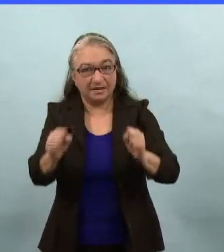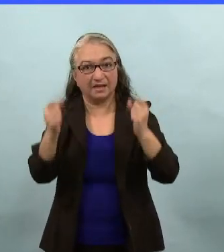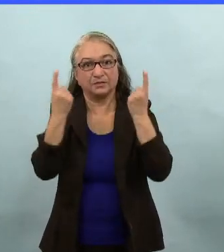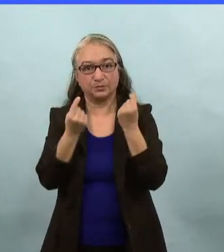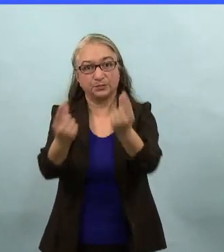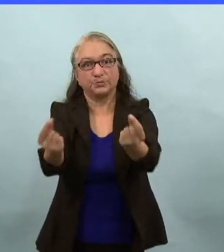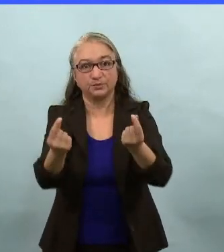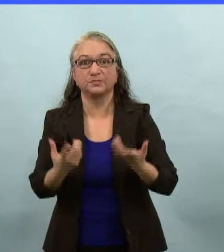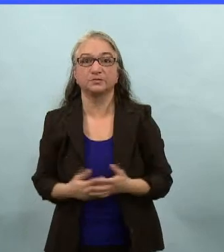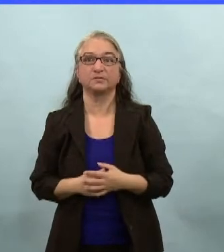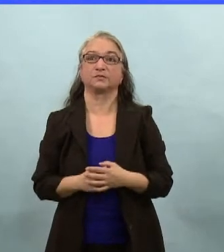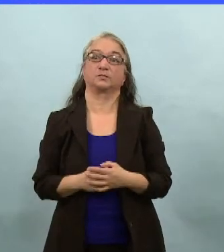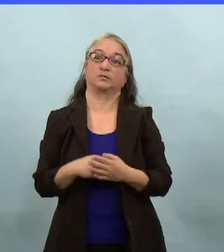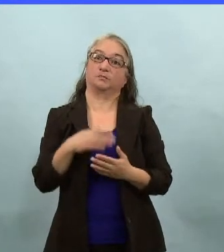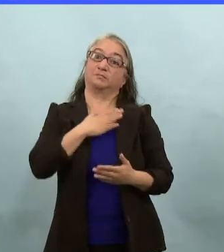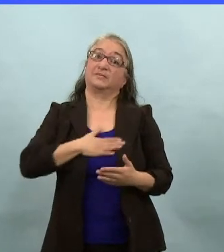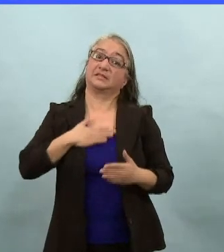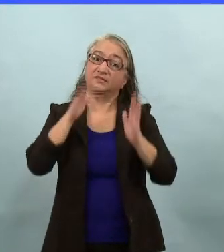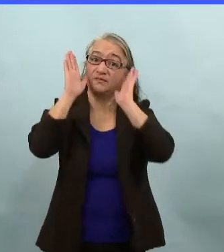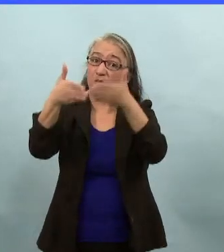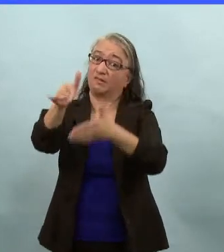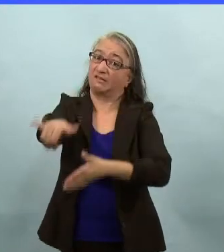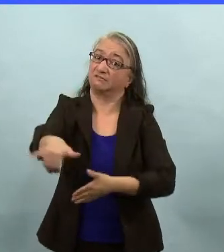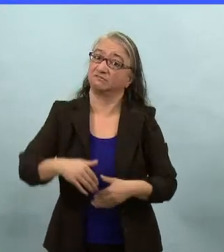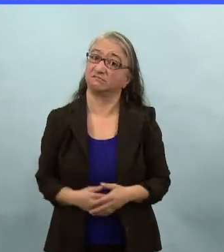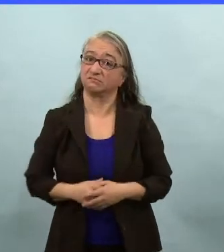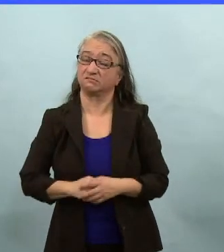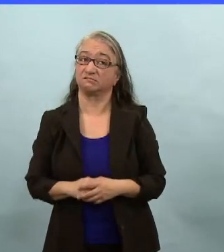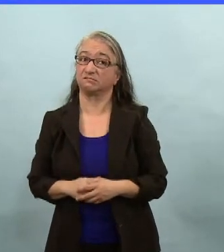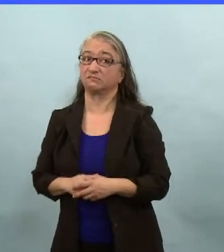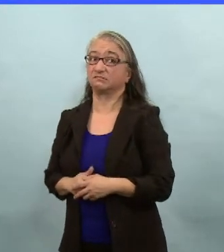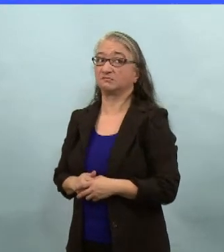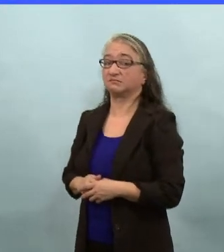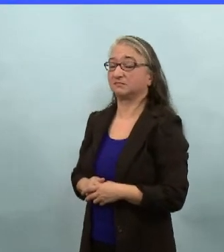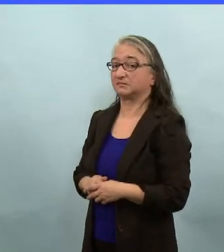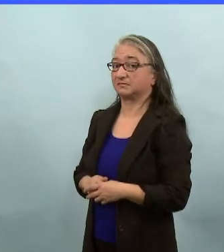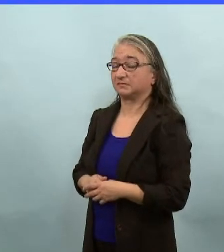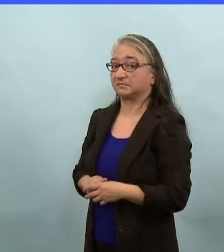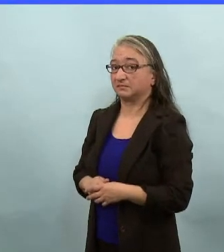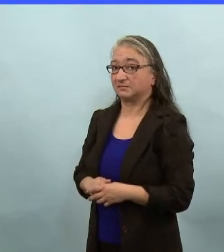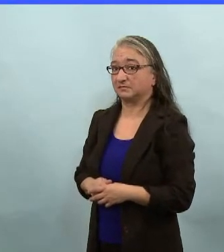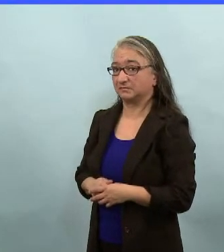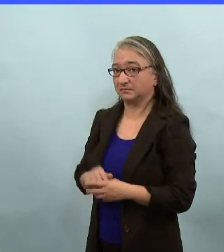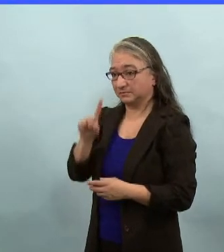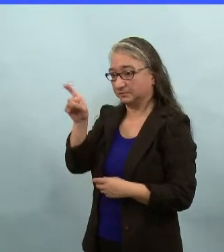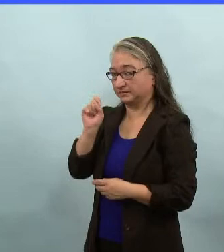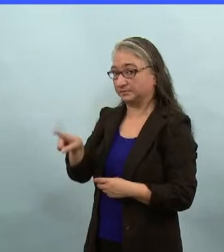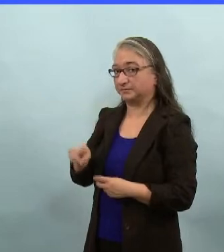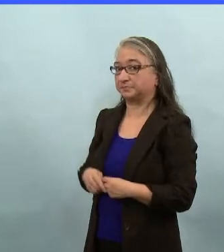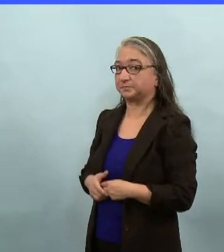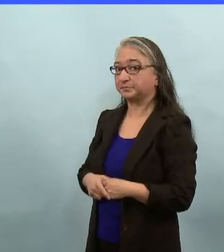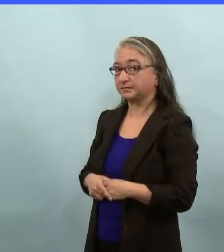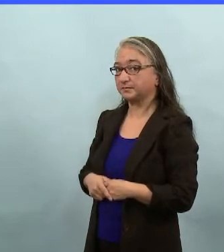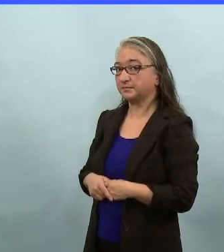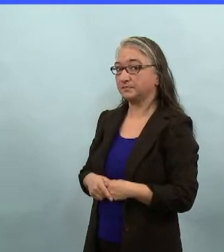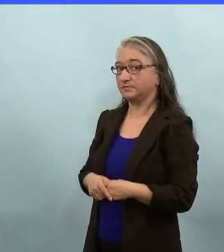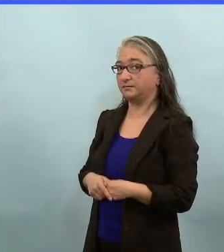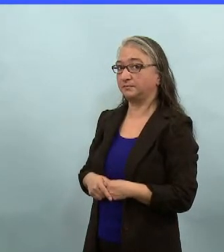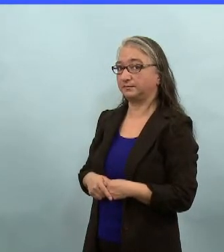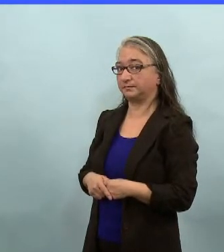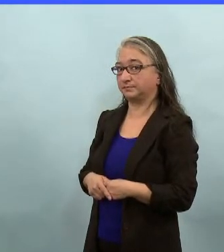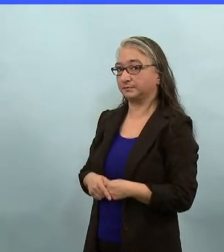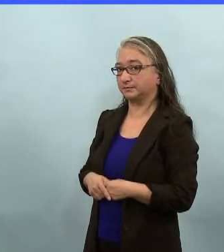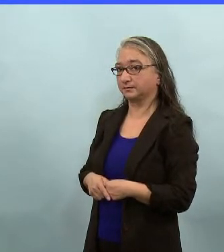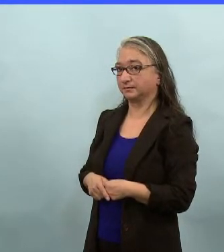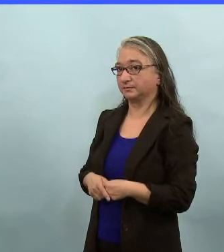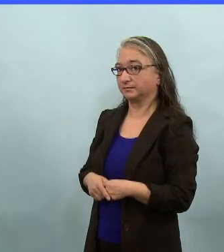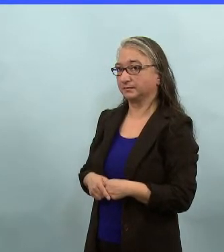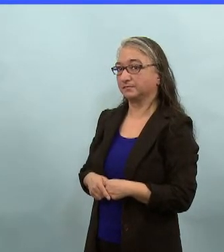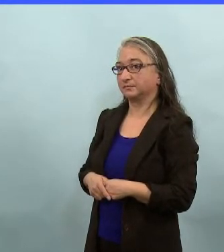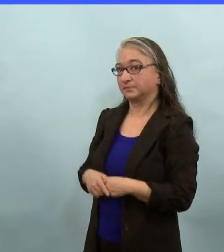well i also think it's important to to look at some of the changes that the business sector